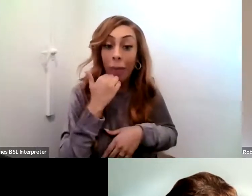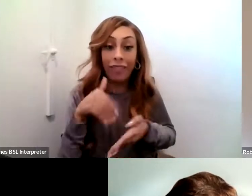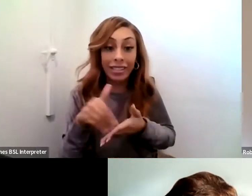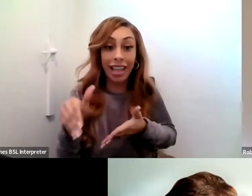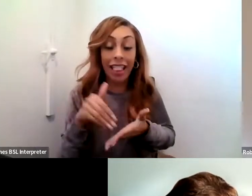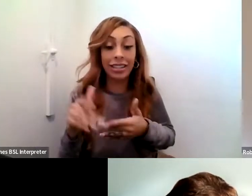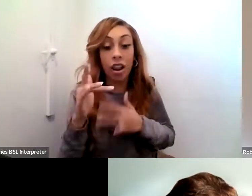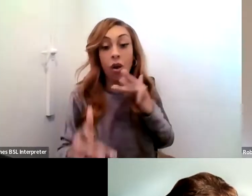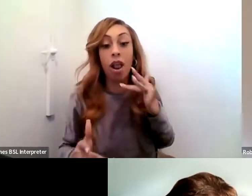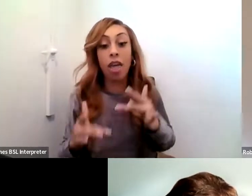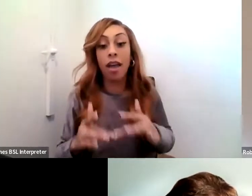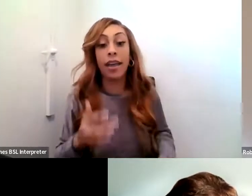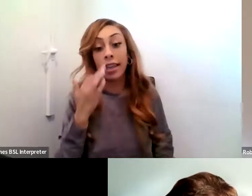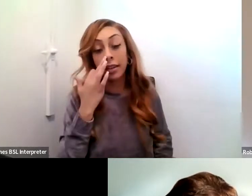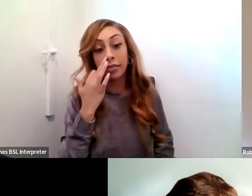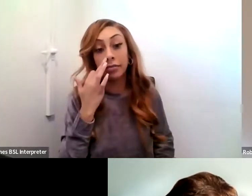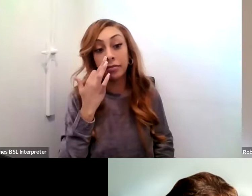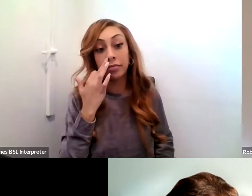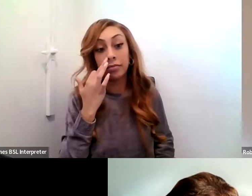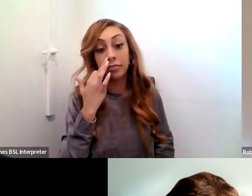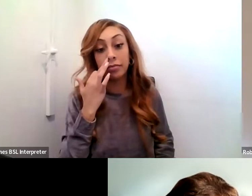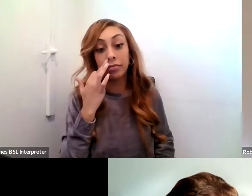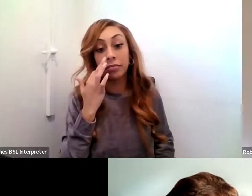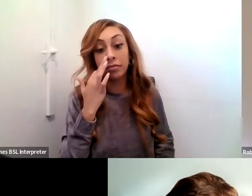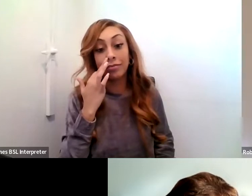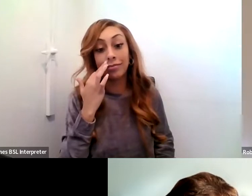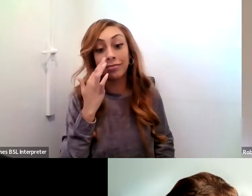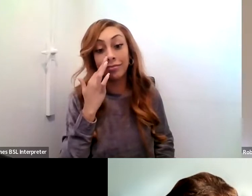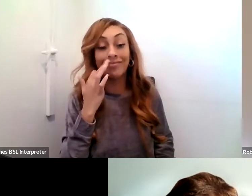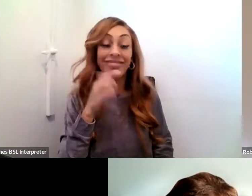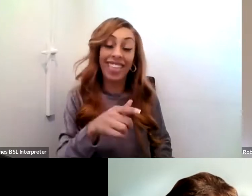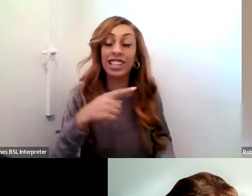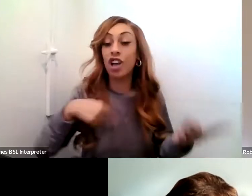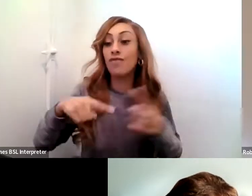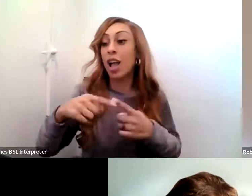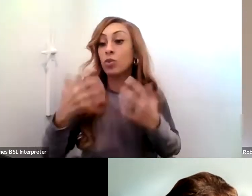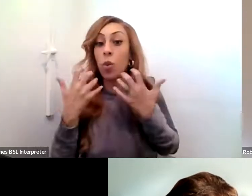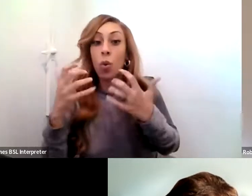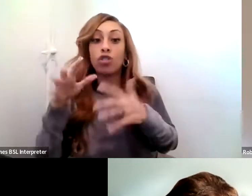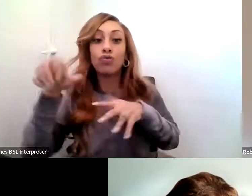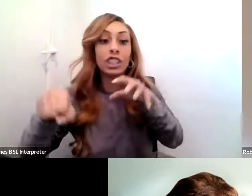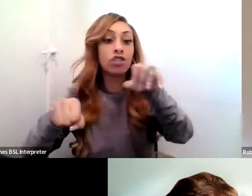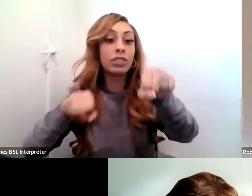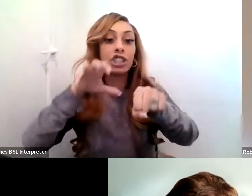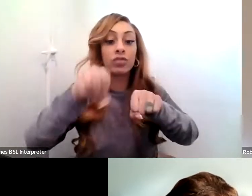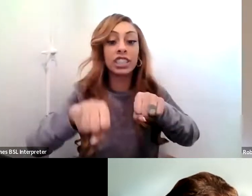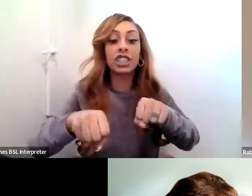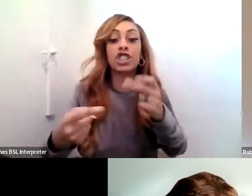and I think they're the thoughts around uptake, in terms of how we reach out to other audiences,